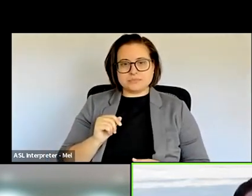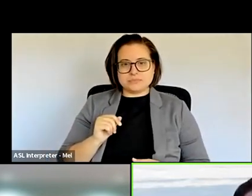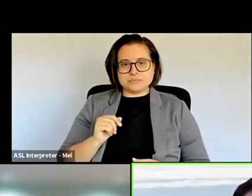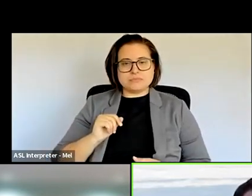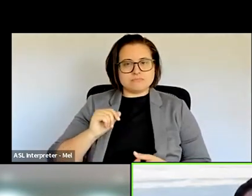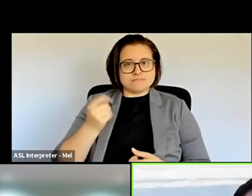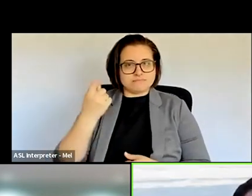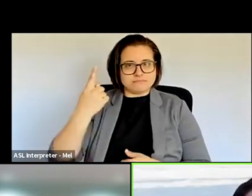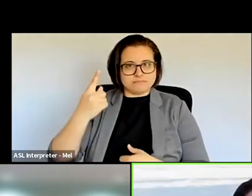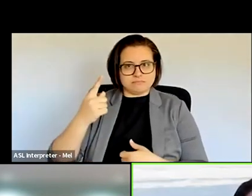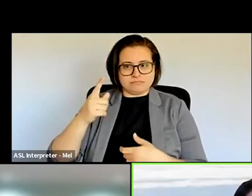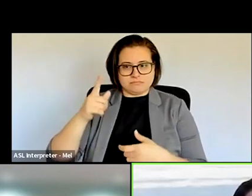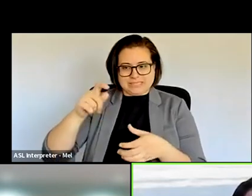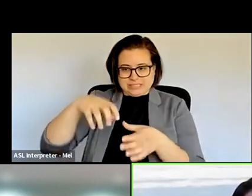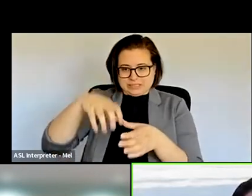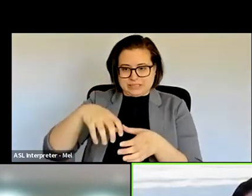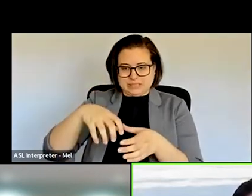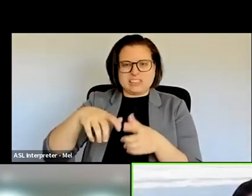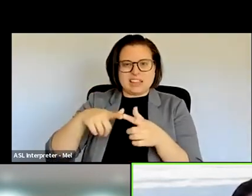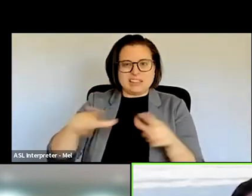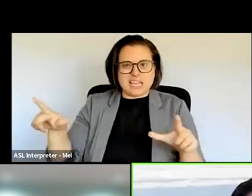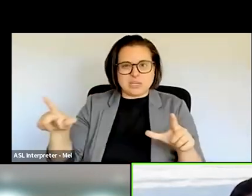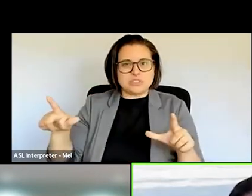The executive functions are provided by the prefrontal cortex.